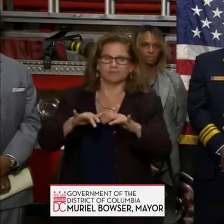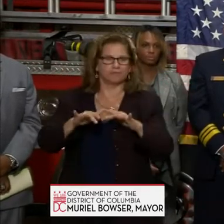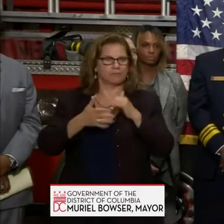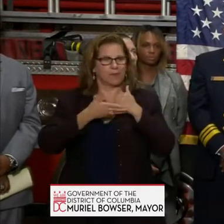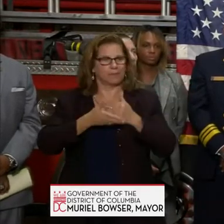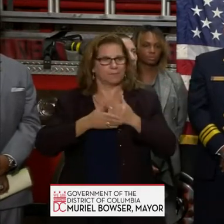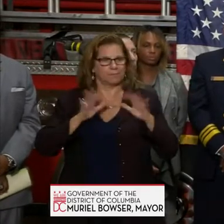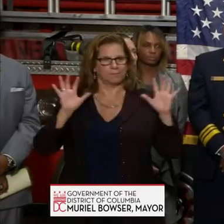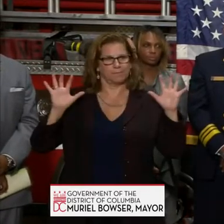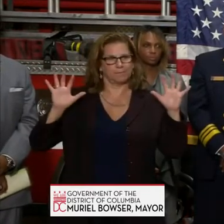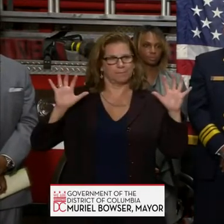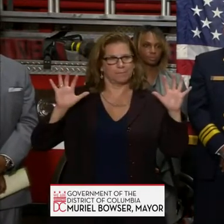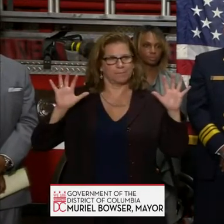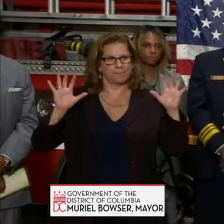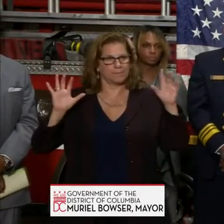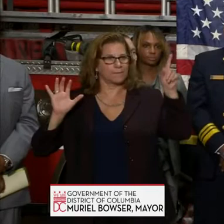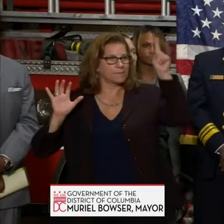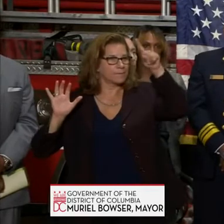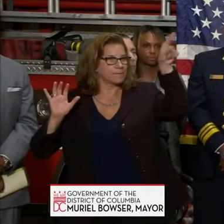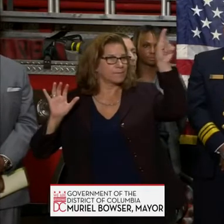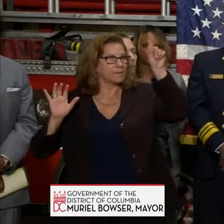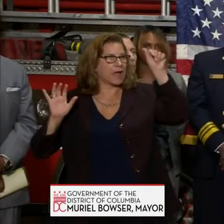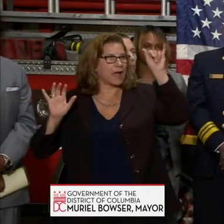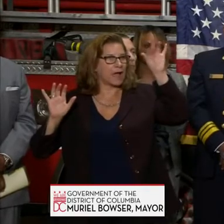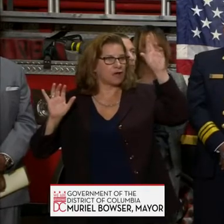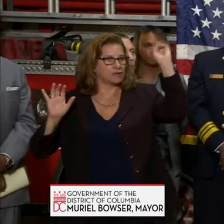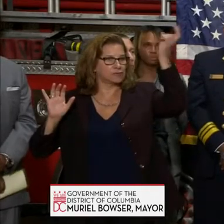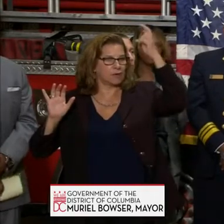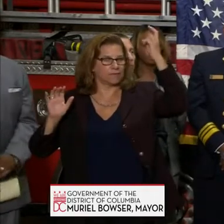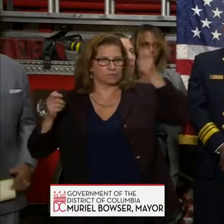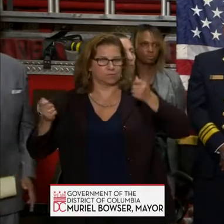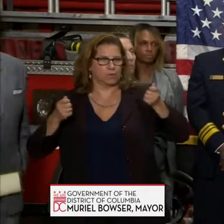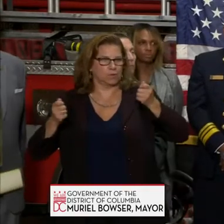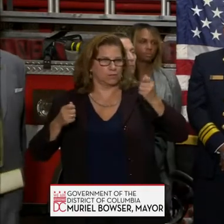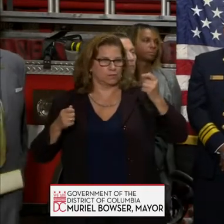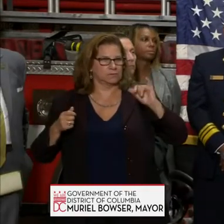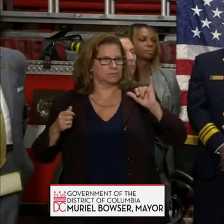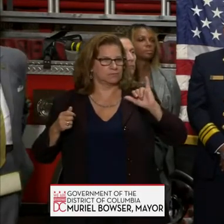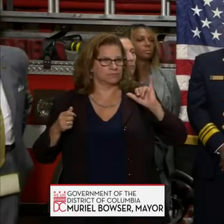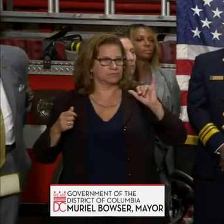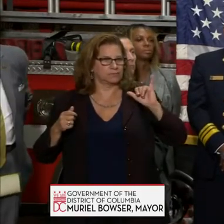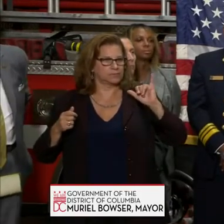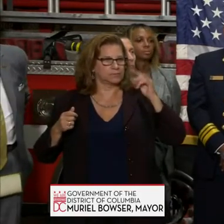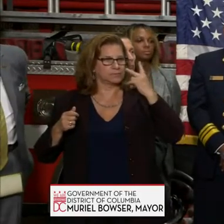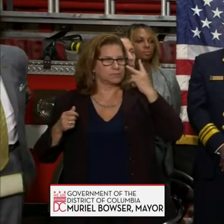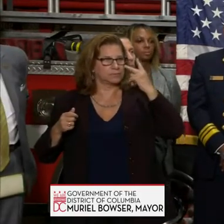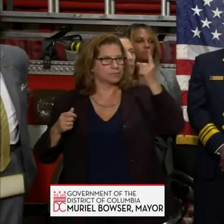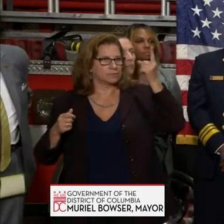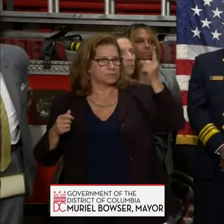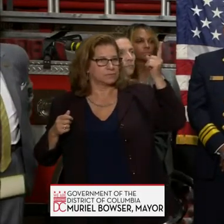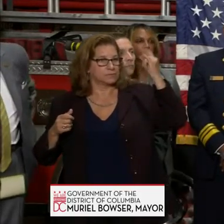AVAILABLE TO ASSIST. IF THERE ARE SIGNAL OUTAGES WE WILL HAVE BACK-UP GENERATORS TO ENSURE THERE IS COVERAGE AT